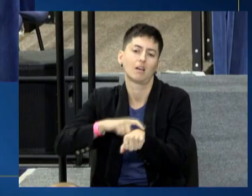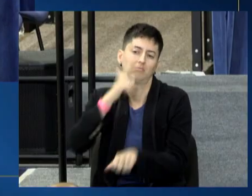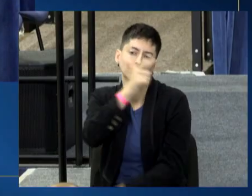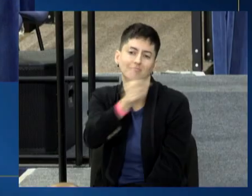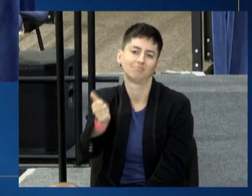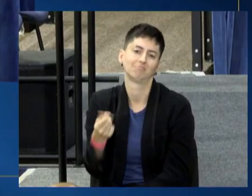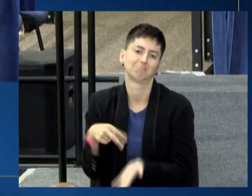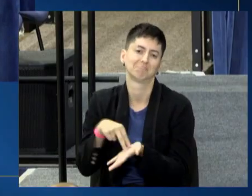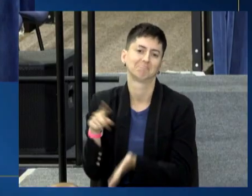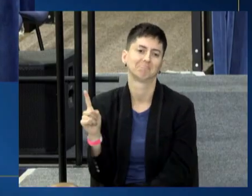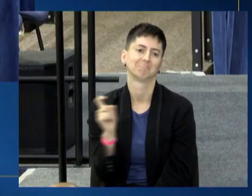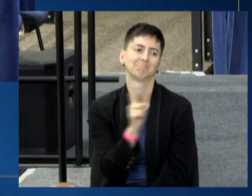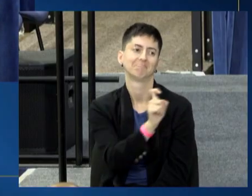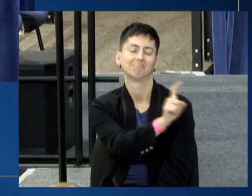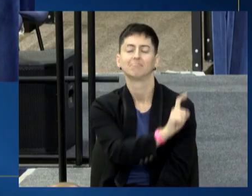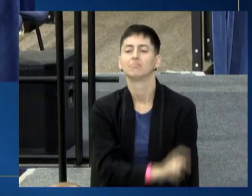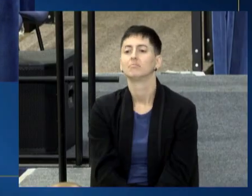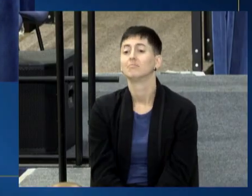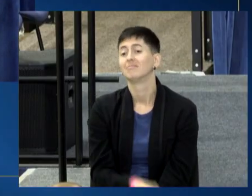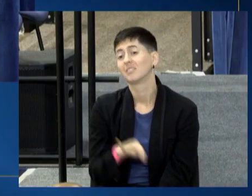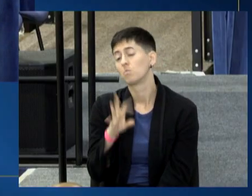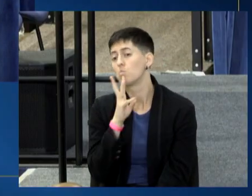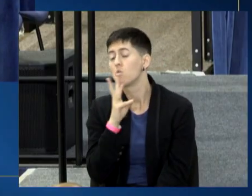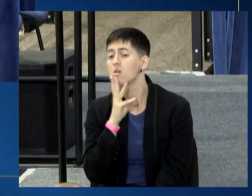If you need some water or a light snack, we have a table over on my right side or